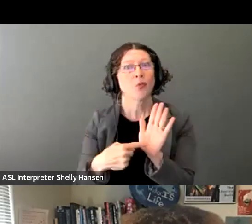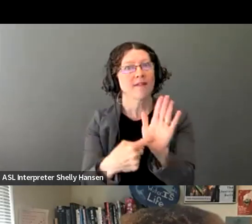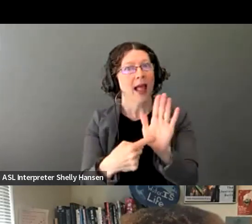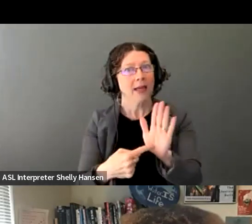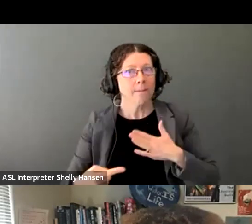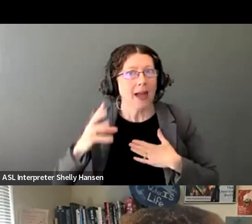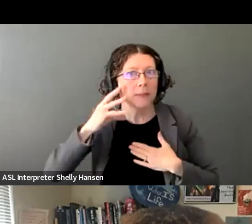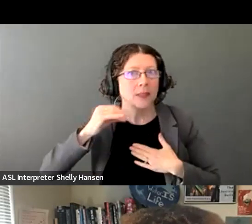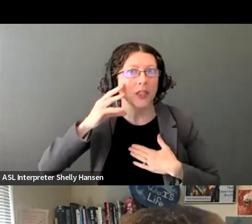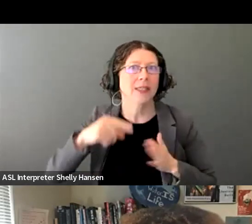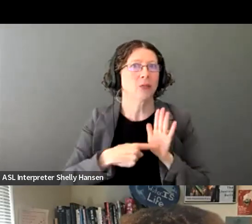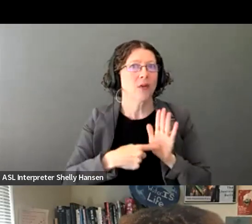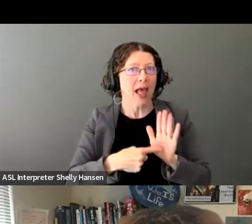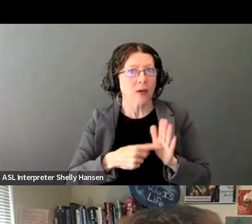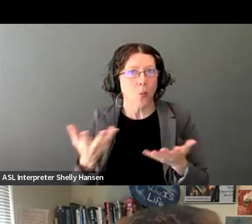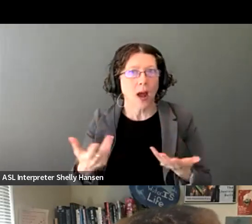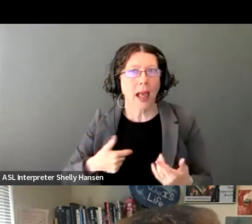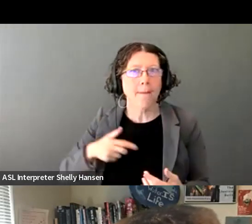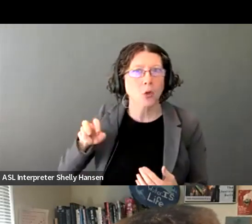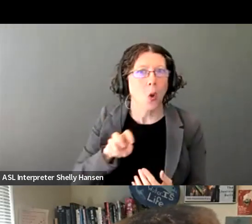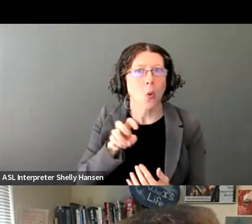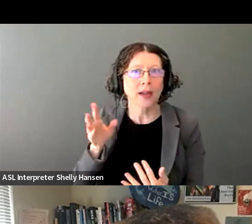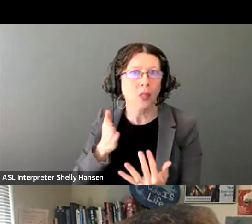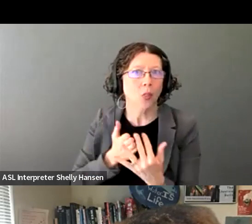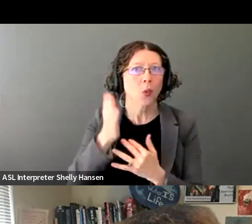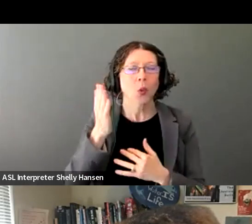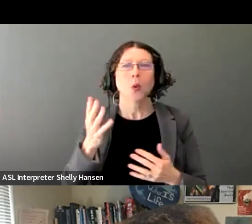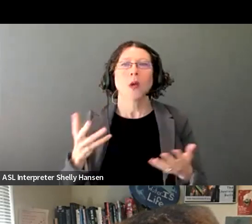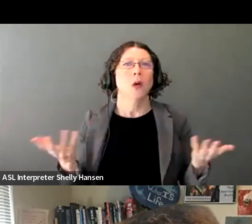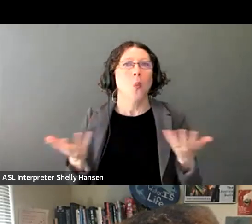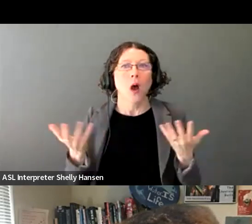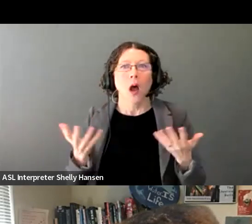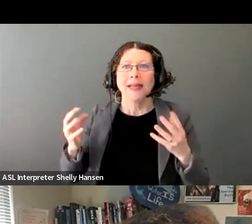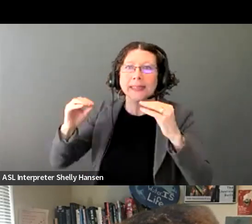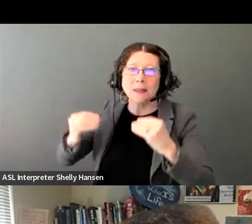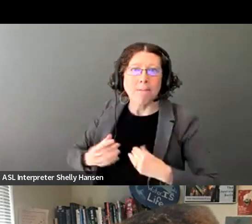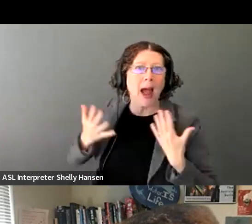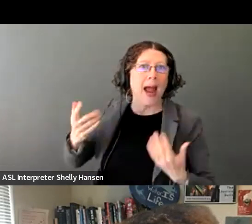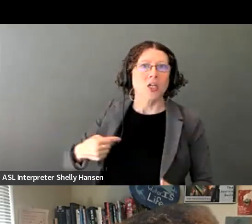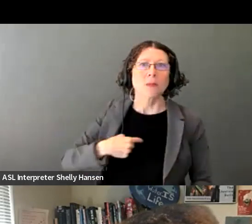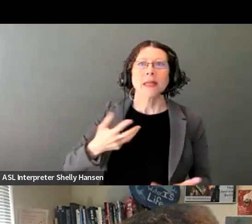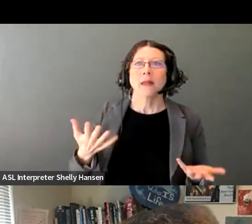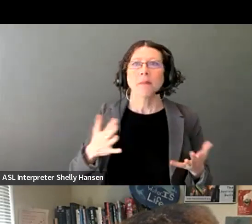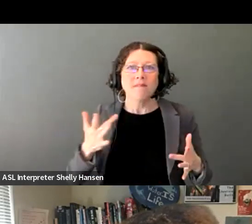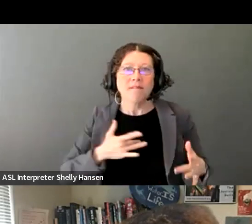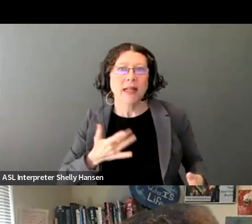through, what inspires me, feelings that I am having, the challenges.